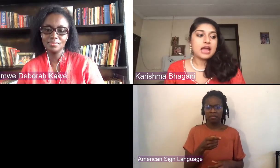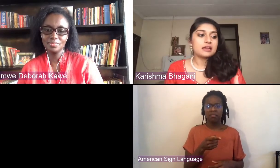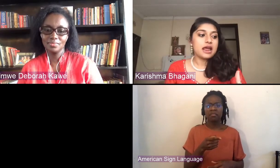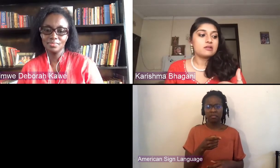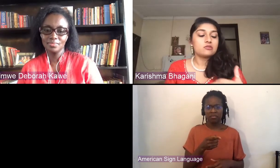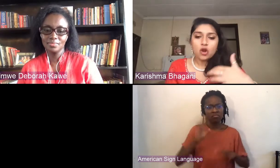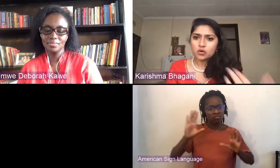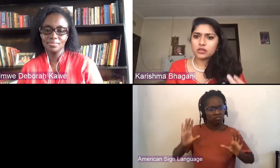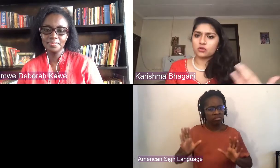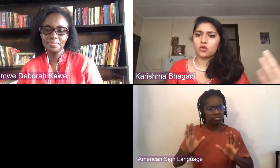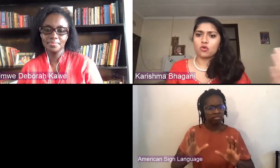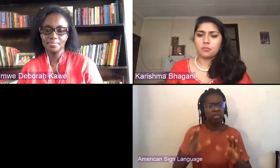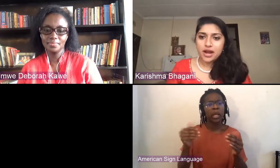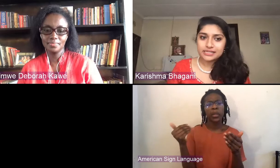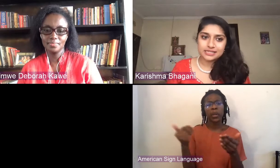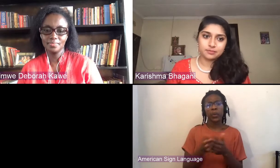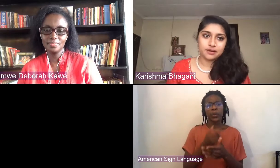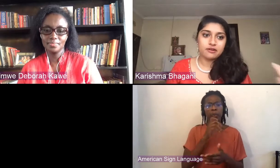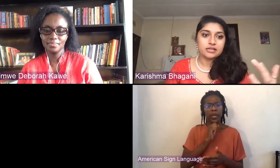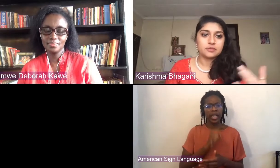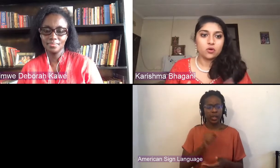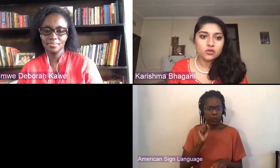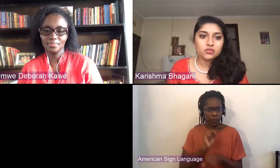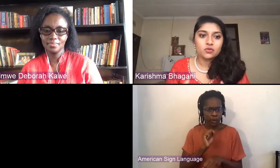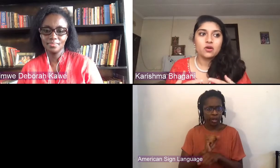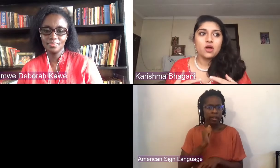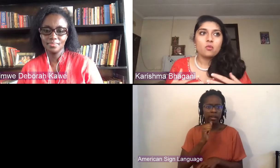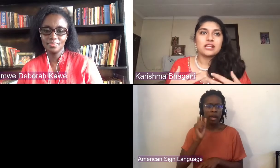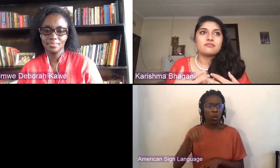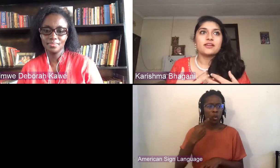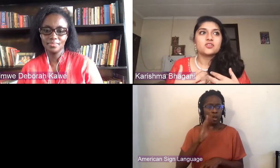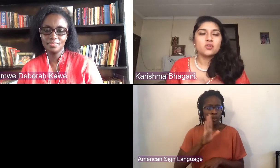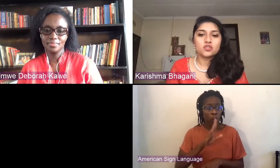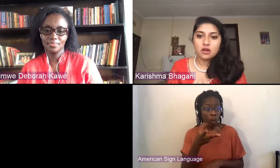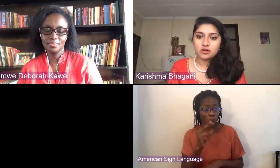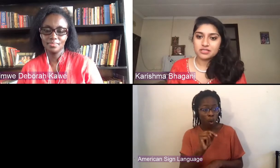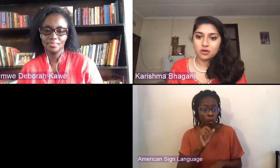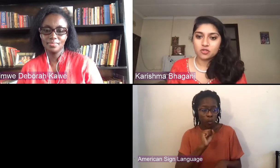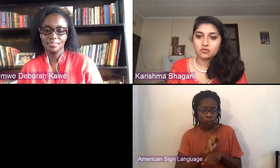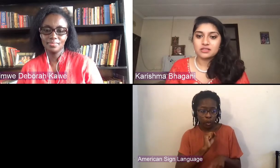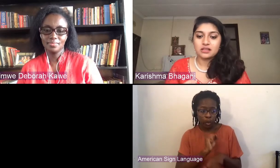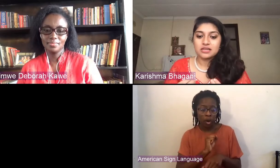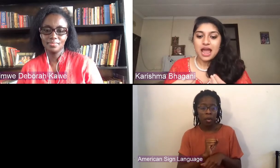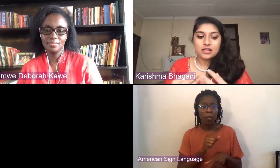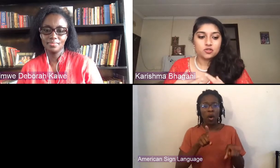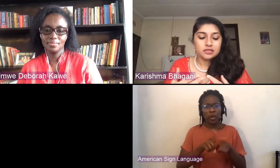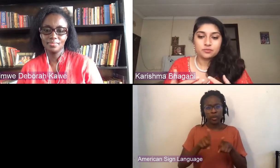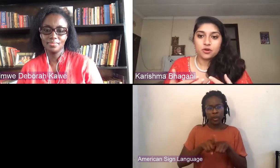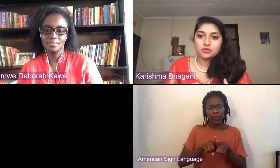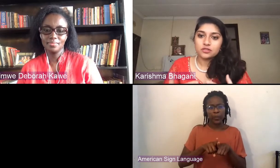And not only through your own practice of playwright but also what I find so generous about you is that as a producer